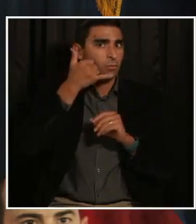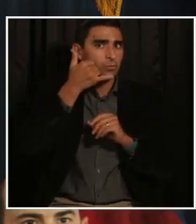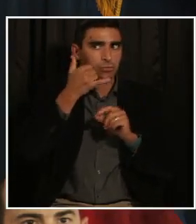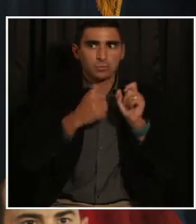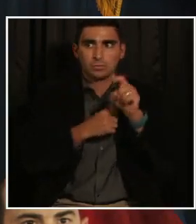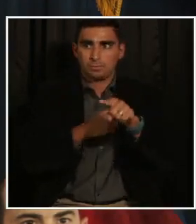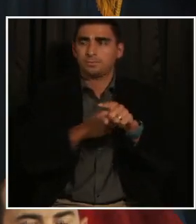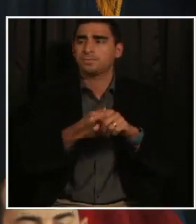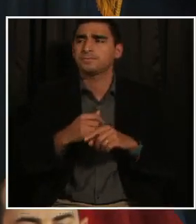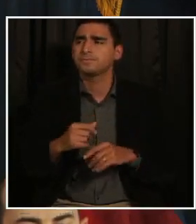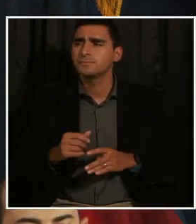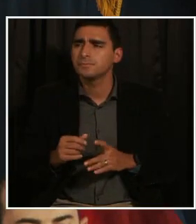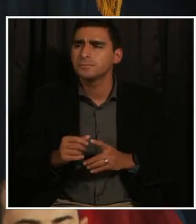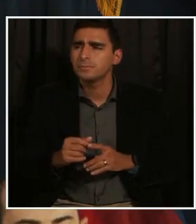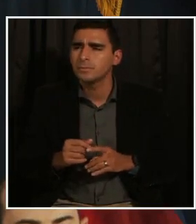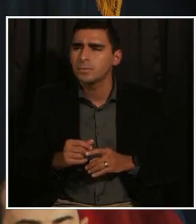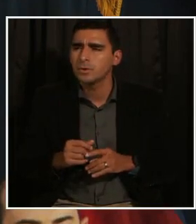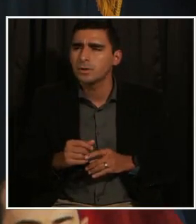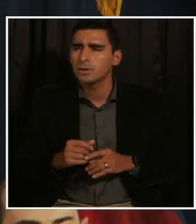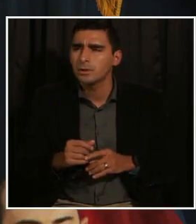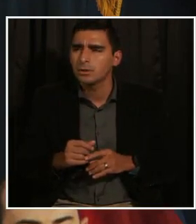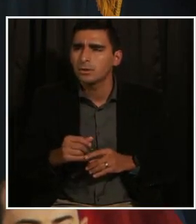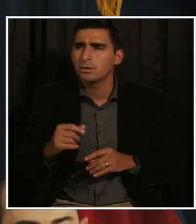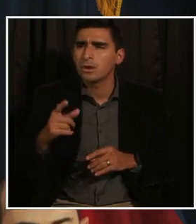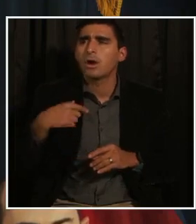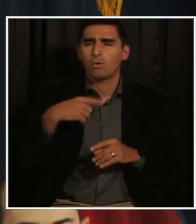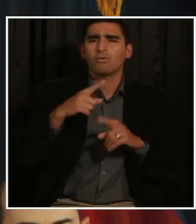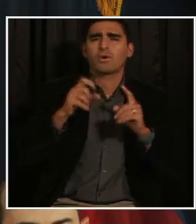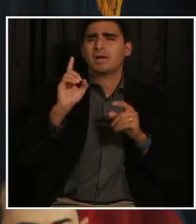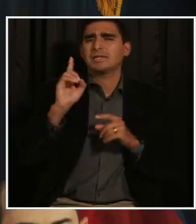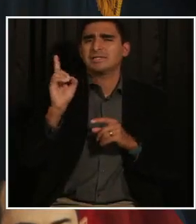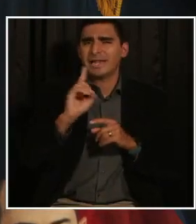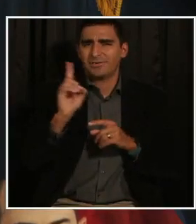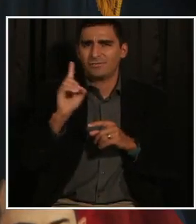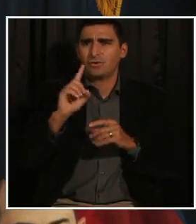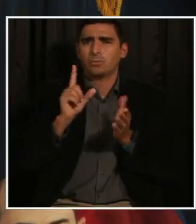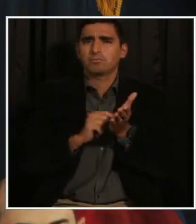hello this is mike wingetter from the denver post um this might be a question a little more